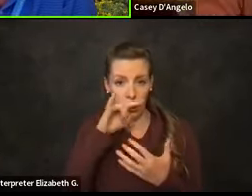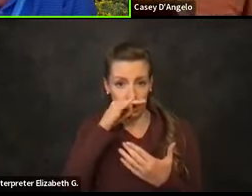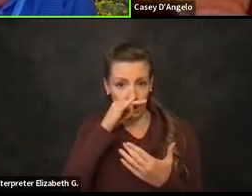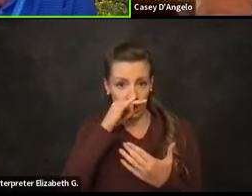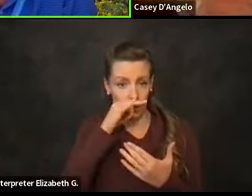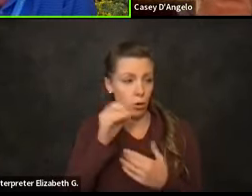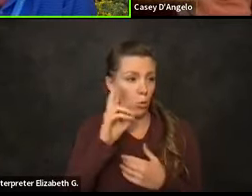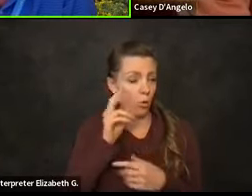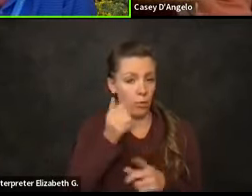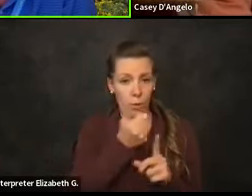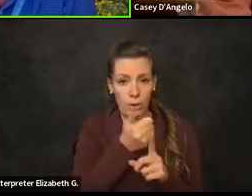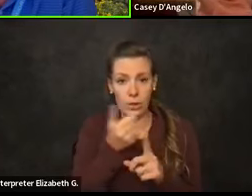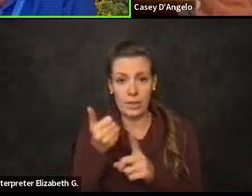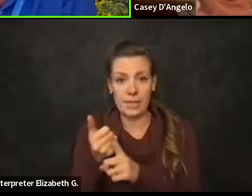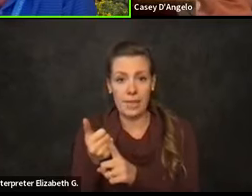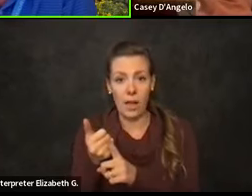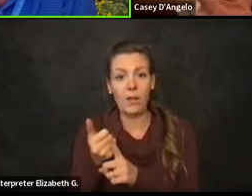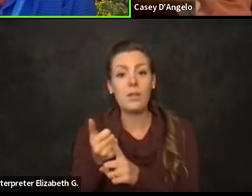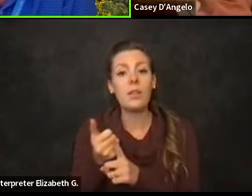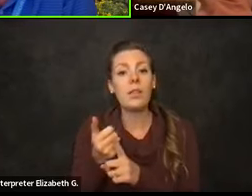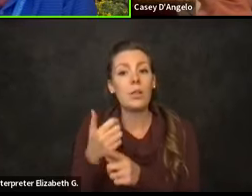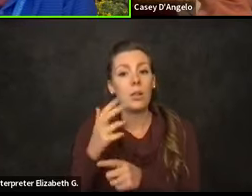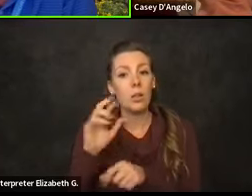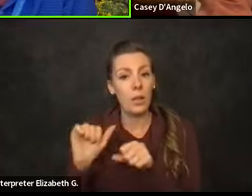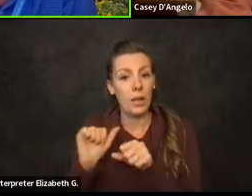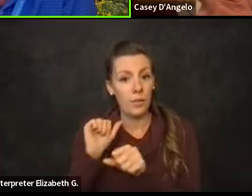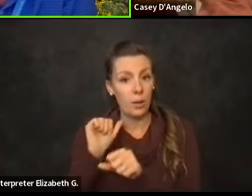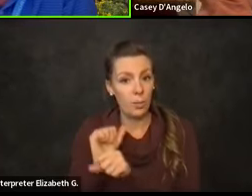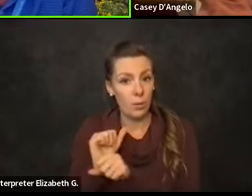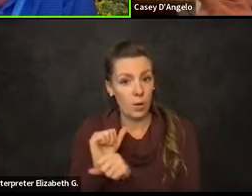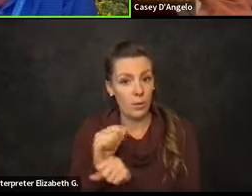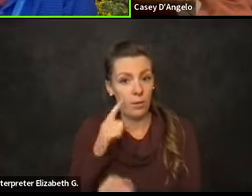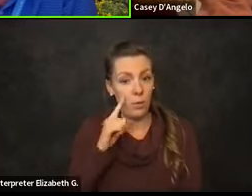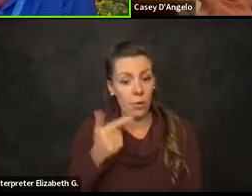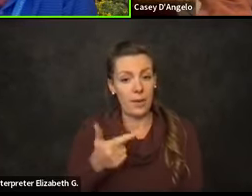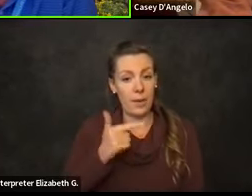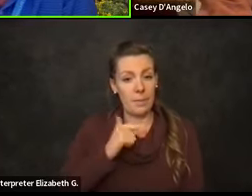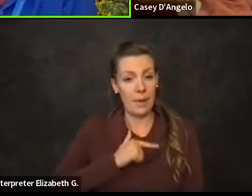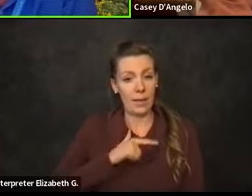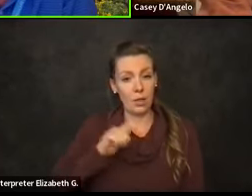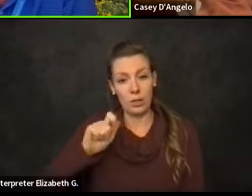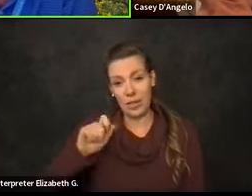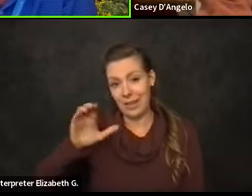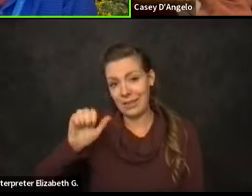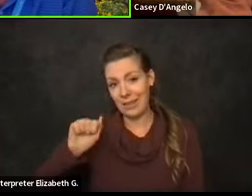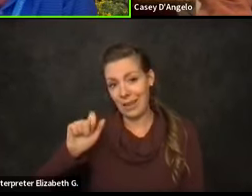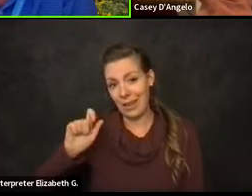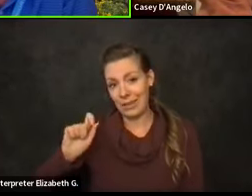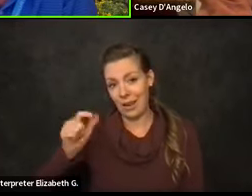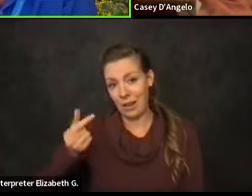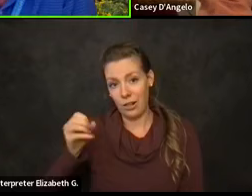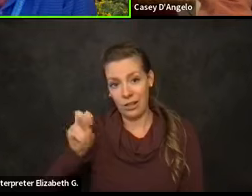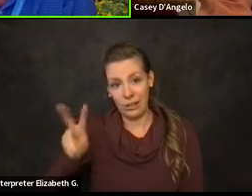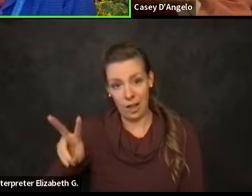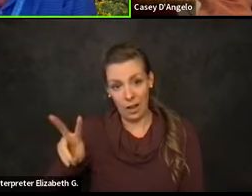yourselves, and you can get appointments at the MyTurn. Ca dot. Gov website that's MyTurn.